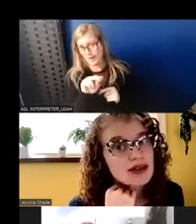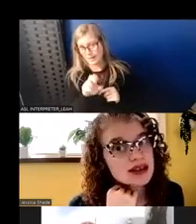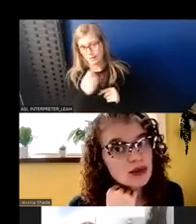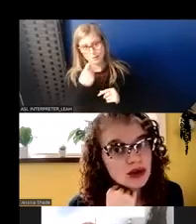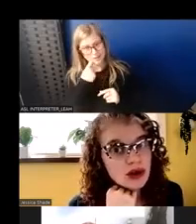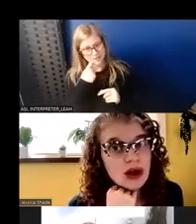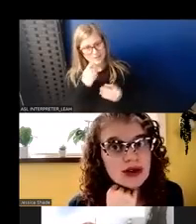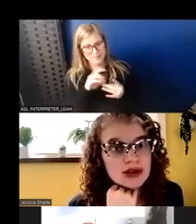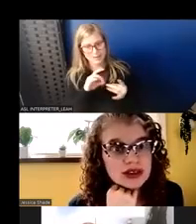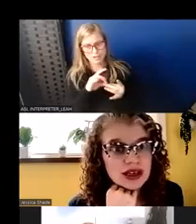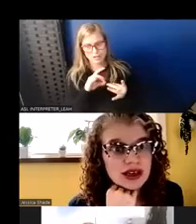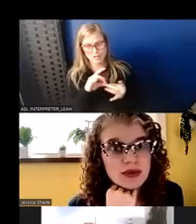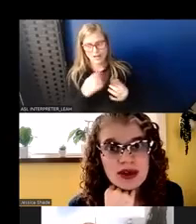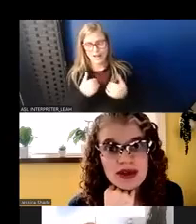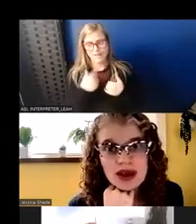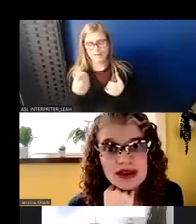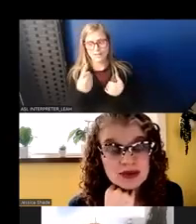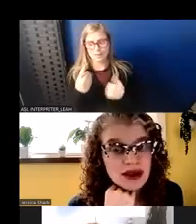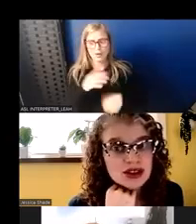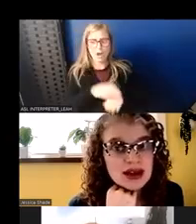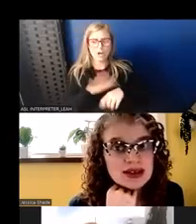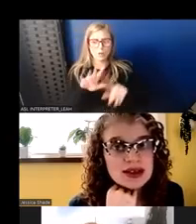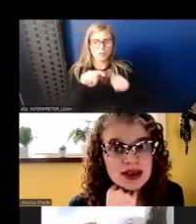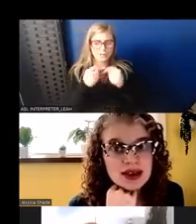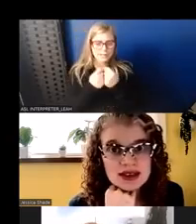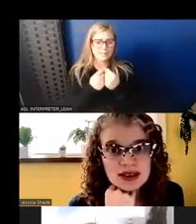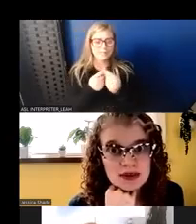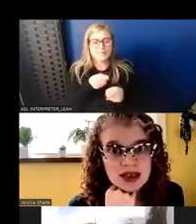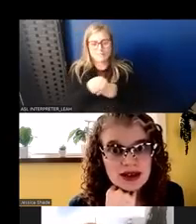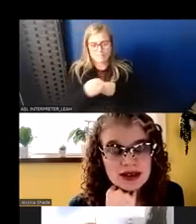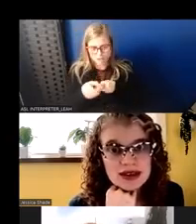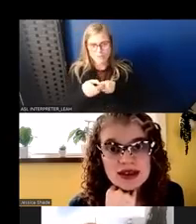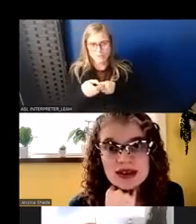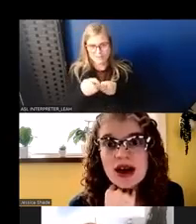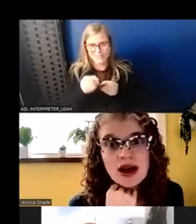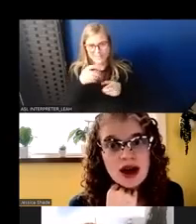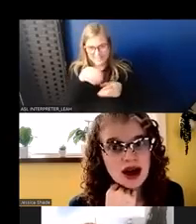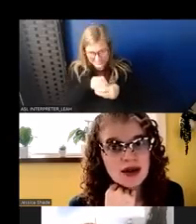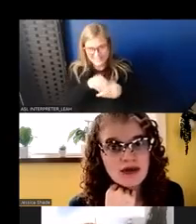someone on your team that specializes in team sciences.